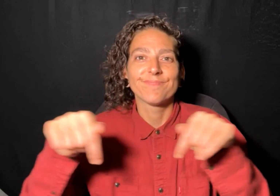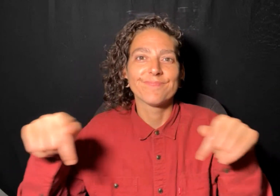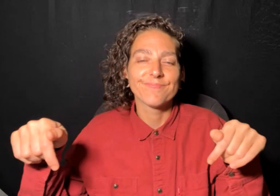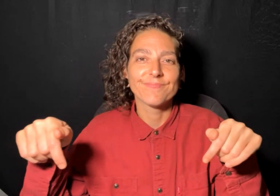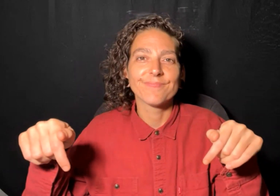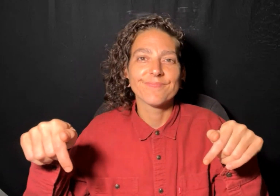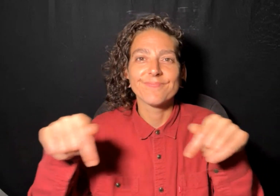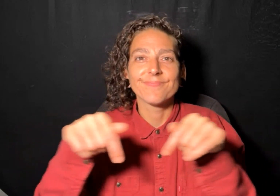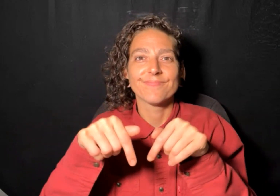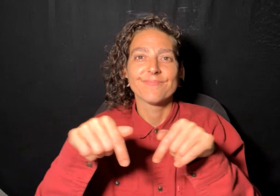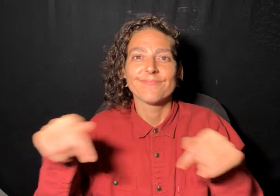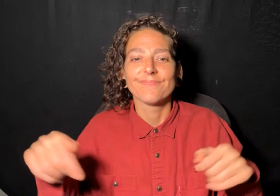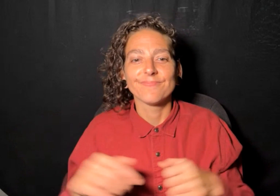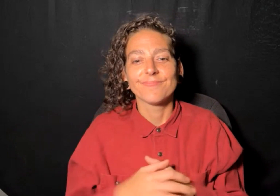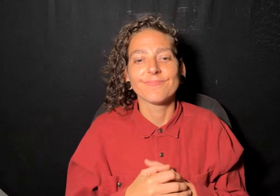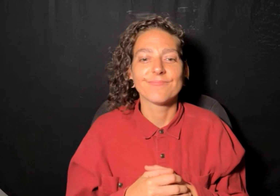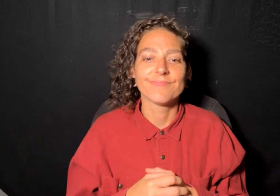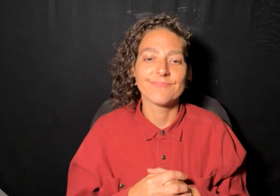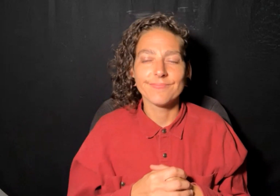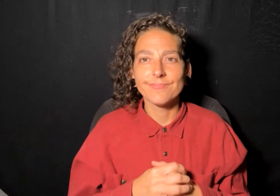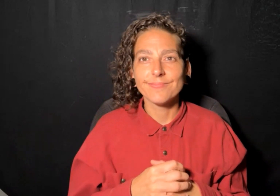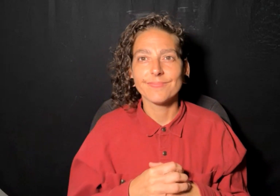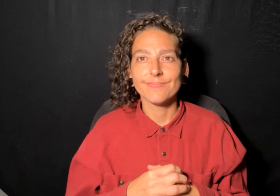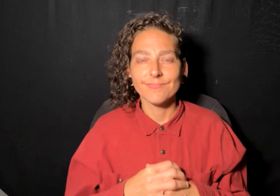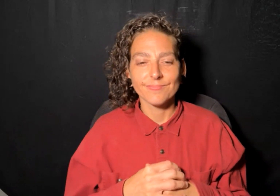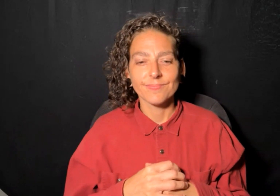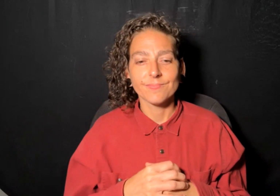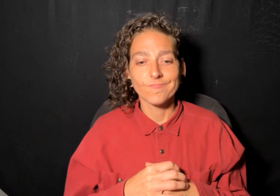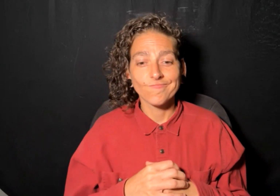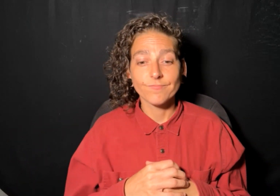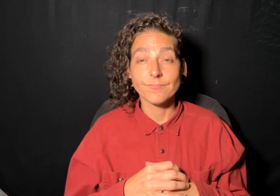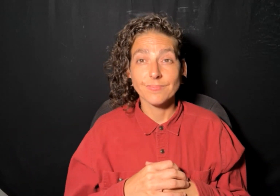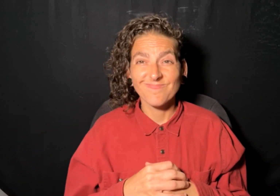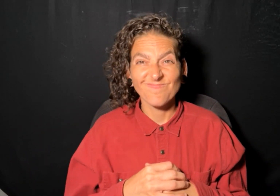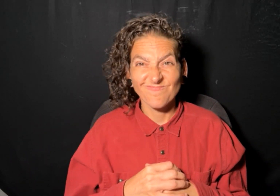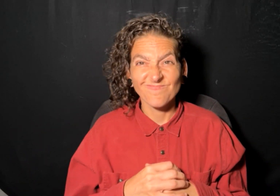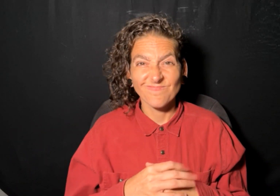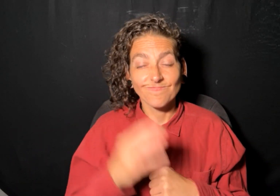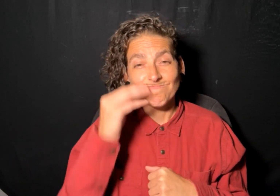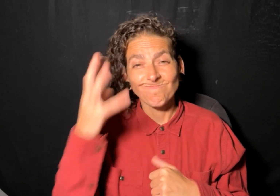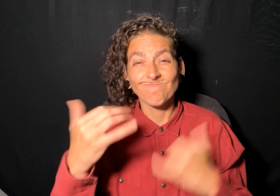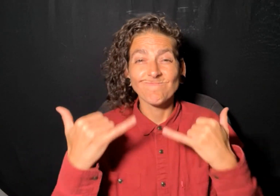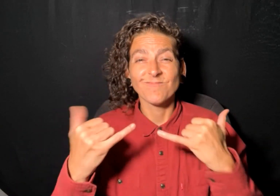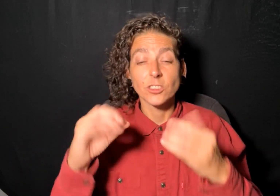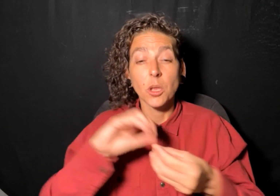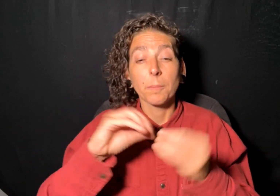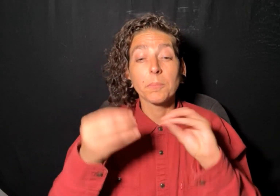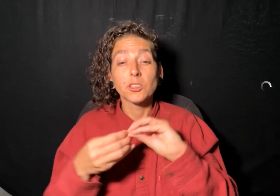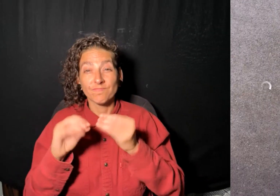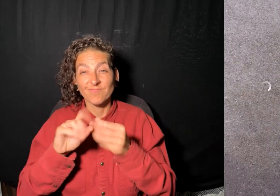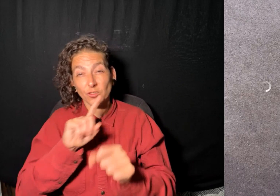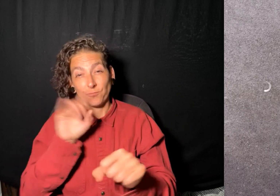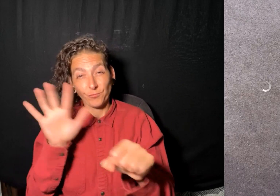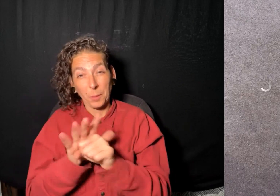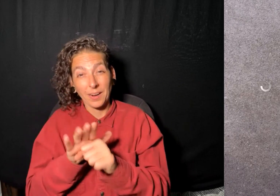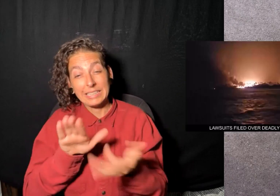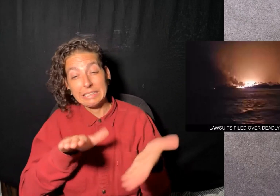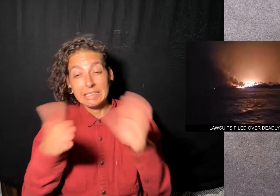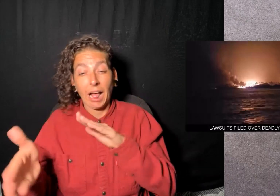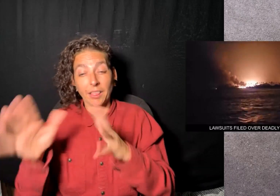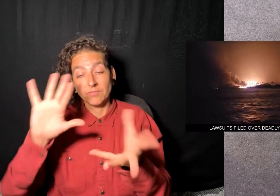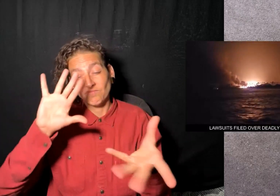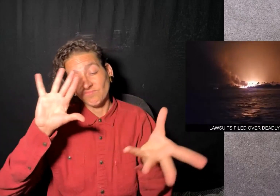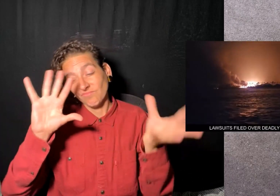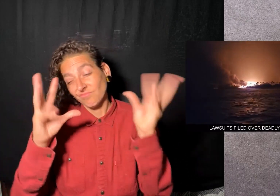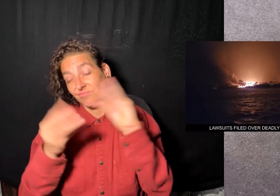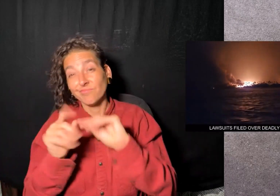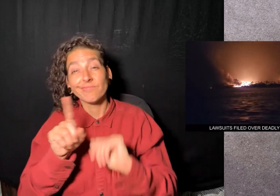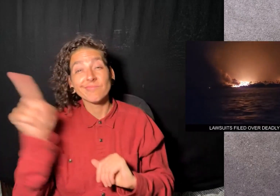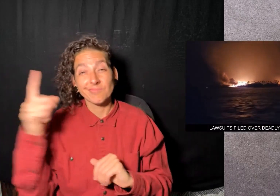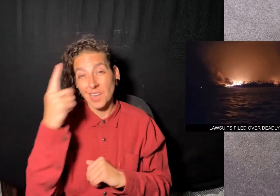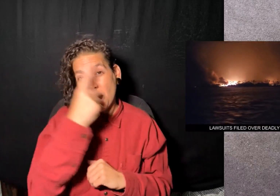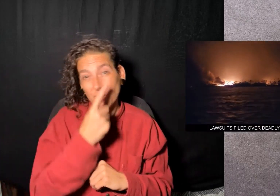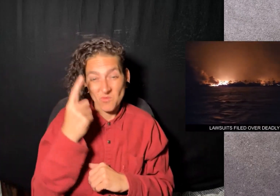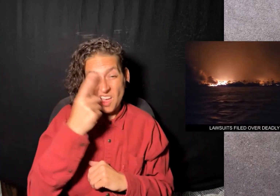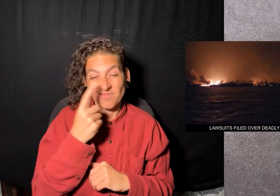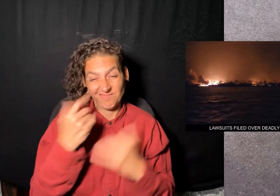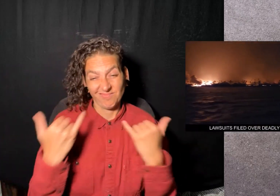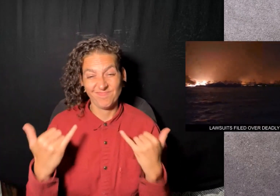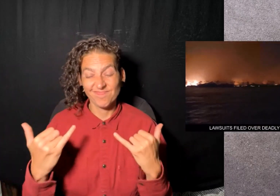may add it at the bottom of the screen the number of confirmed deaths in Hawaii now stands